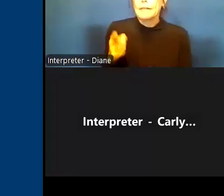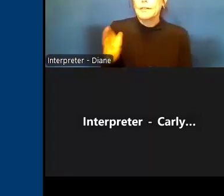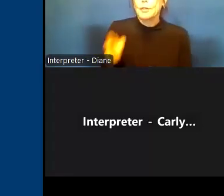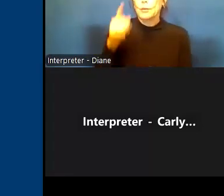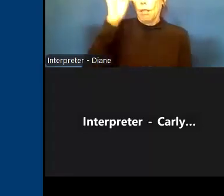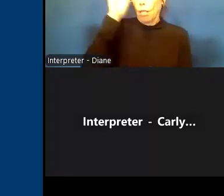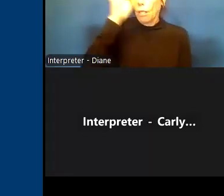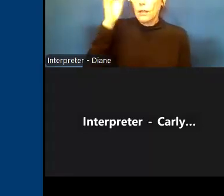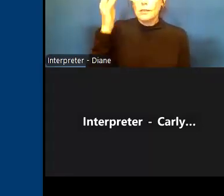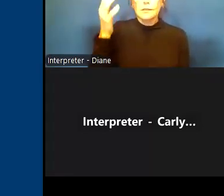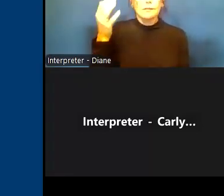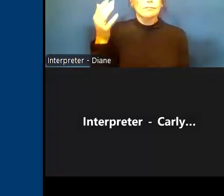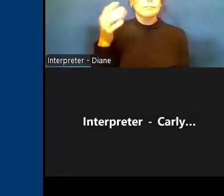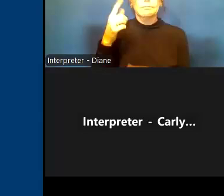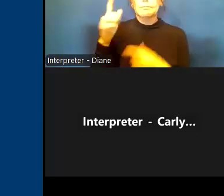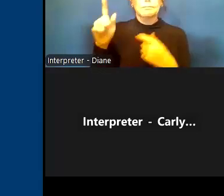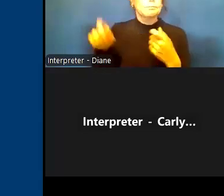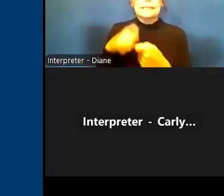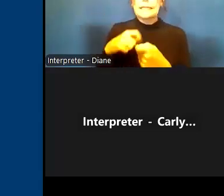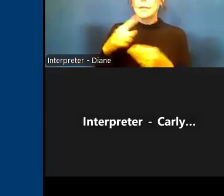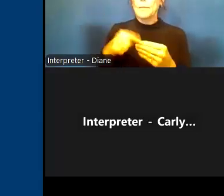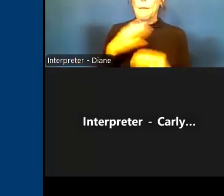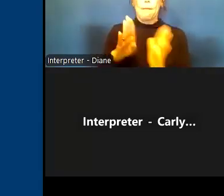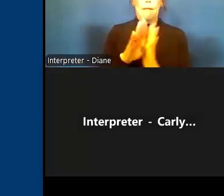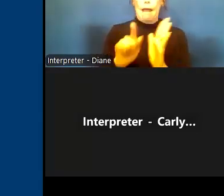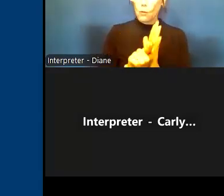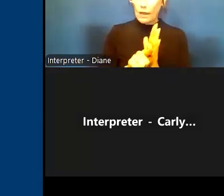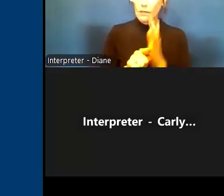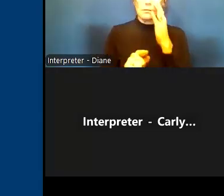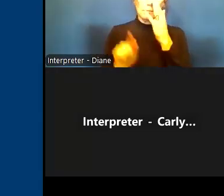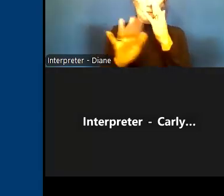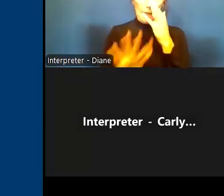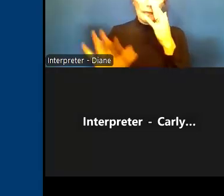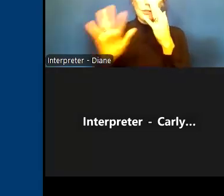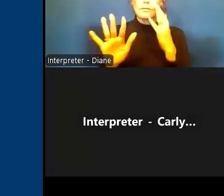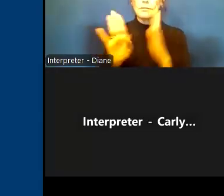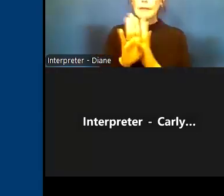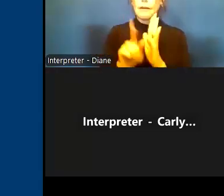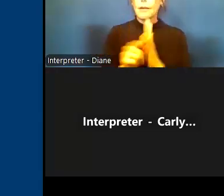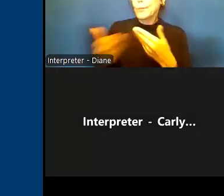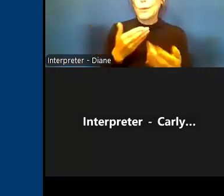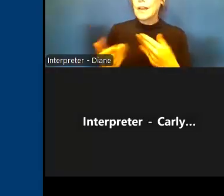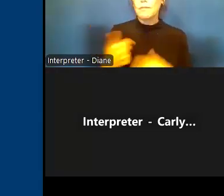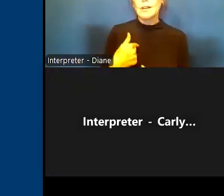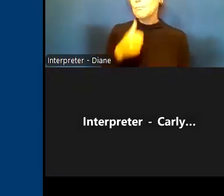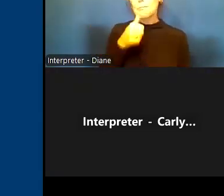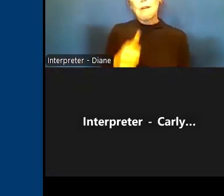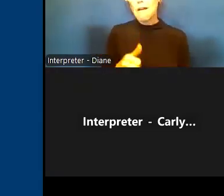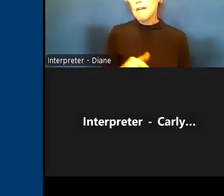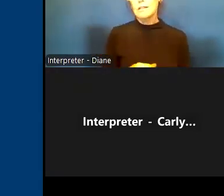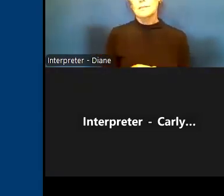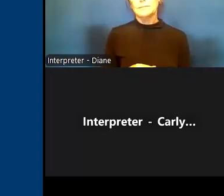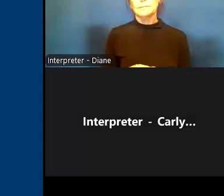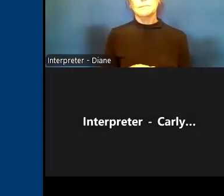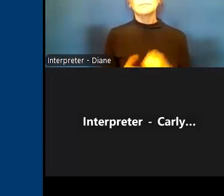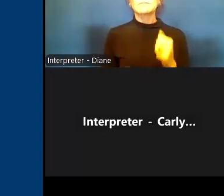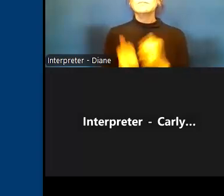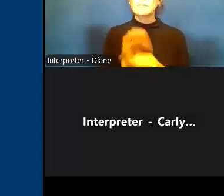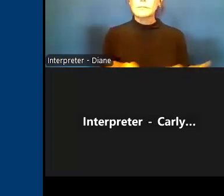particular about my Asian background or whatever you know what's most important is really having